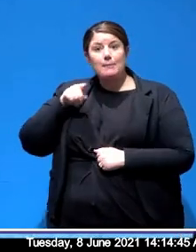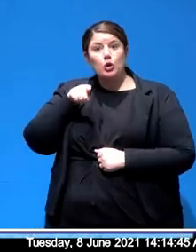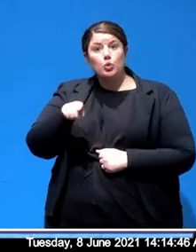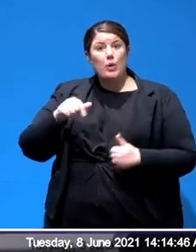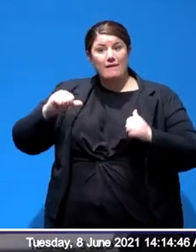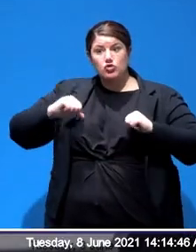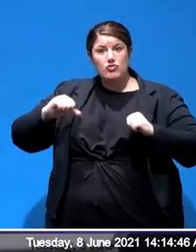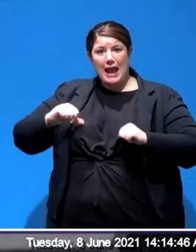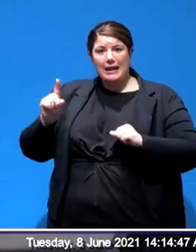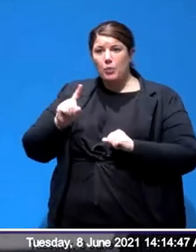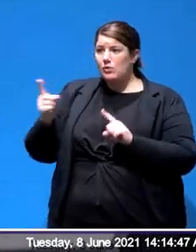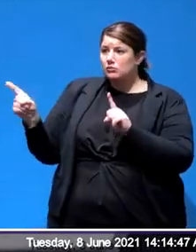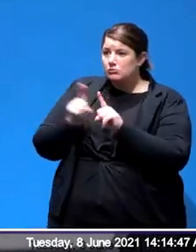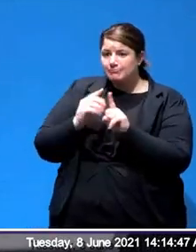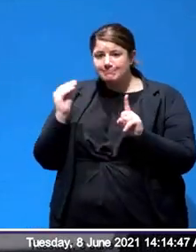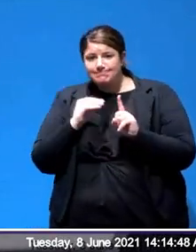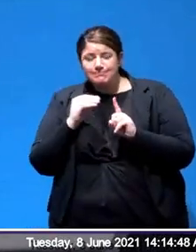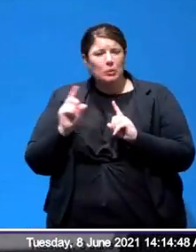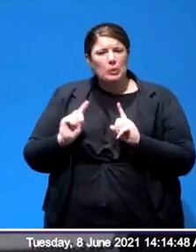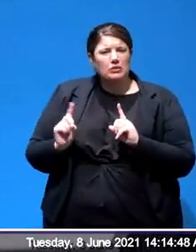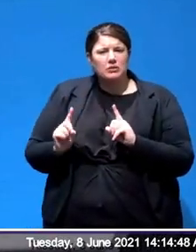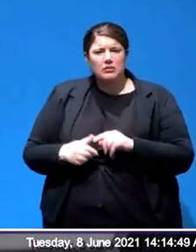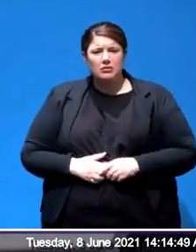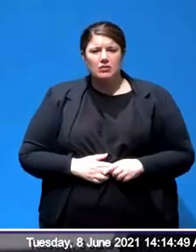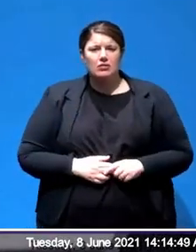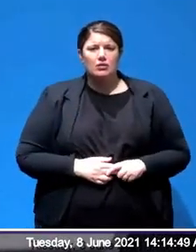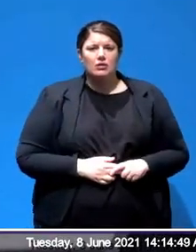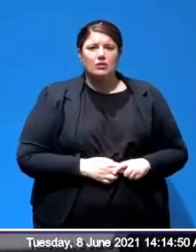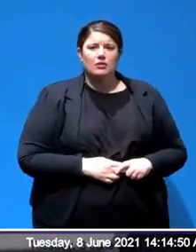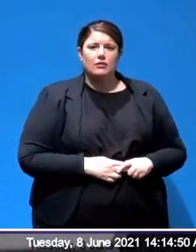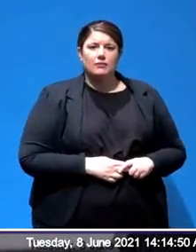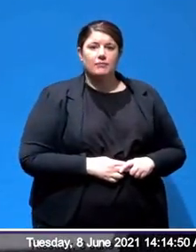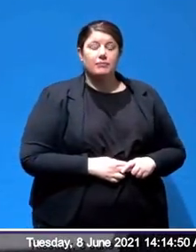It would have been just walked through the process, it would